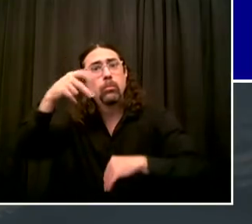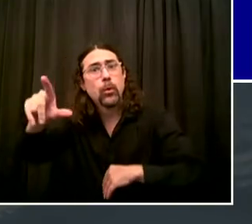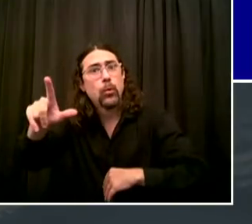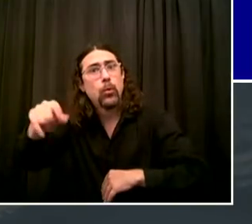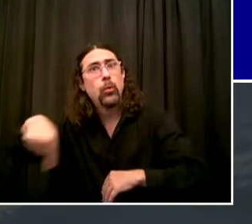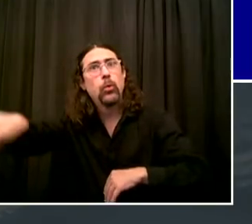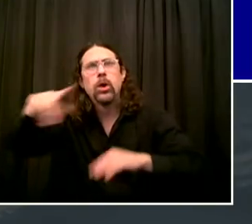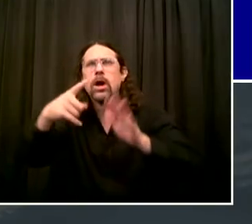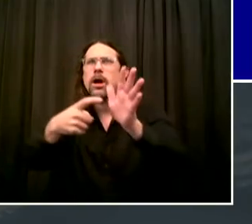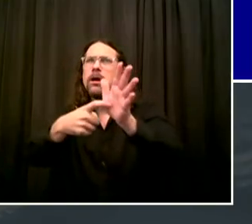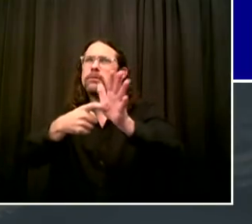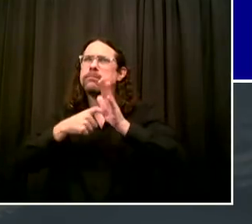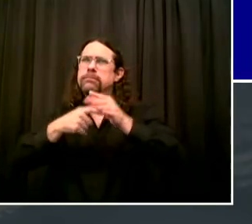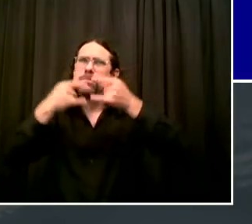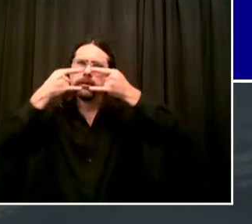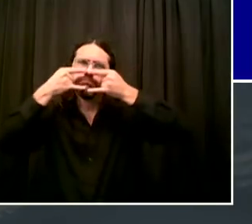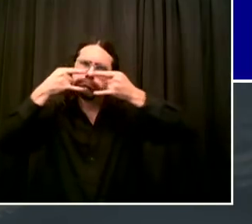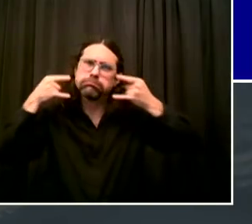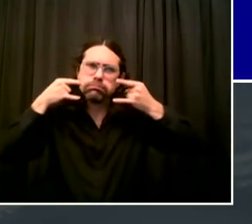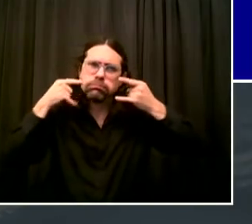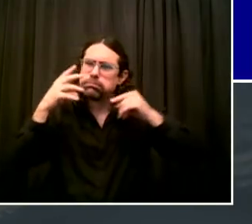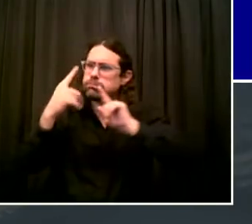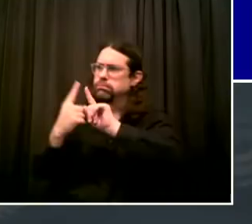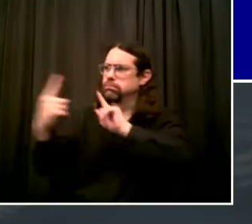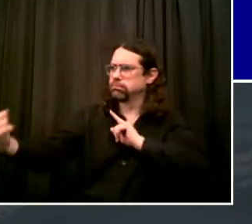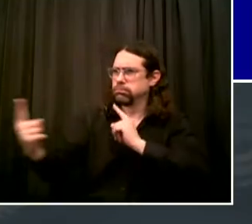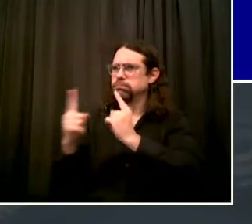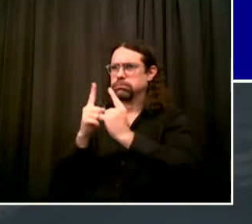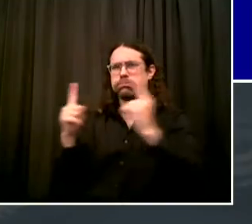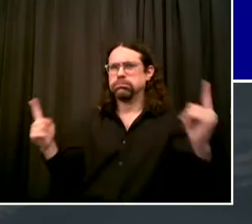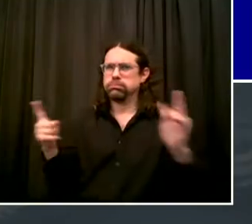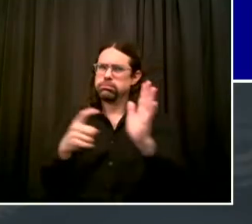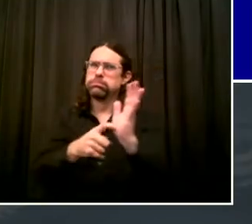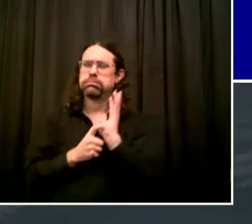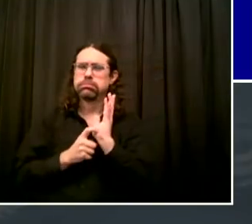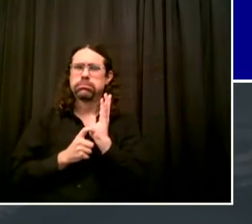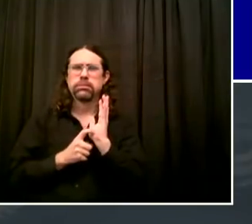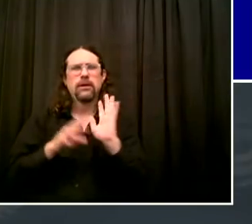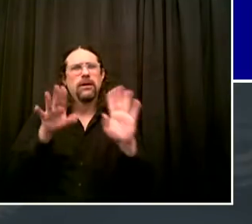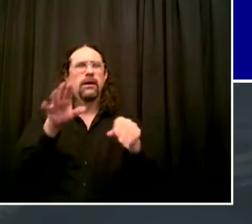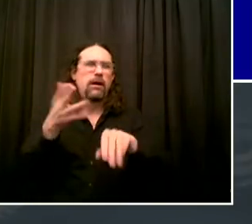WAY. THERE WI LLBE SOCIAL DISTANCING AND FACE COVERINGS WHEN YOU ARE NOT IN THE OOPL.